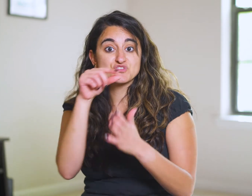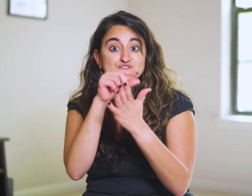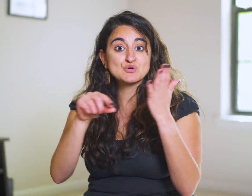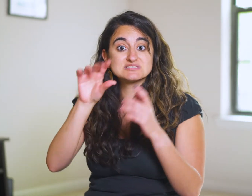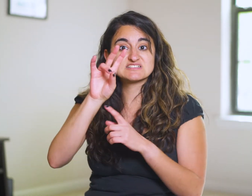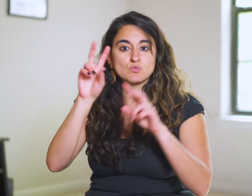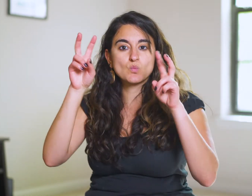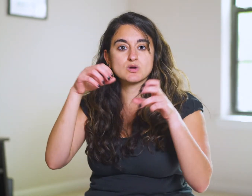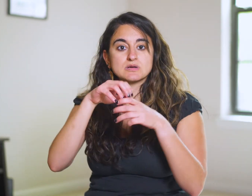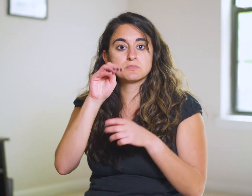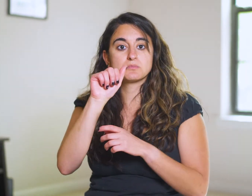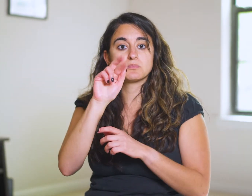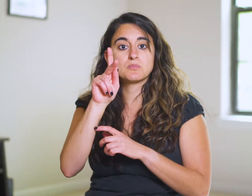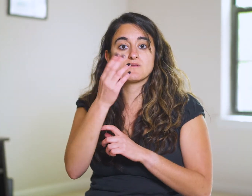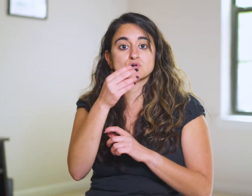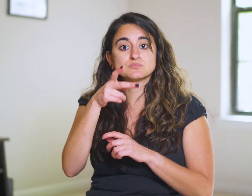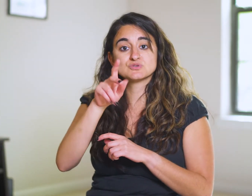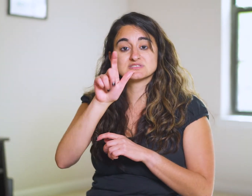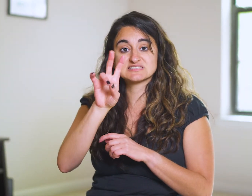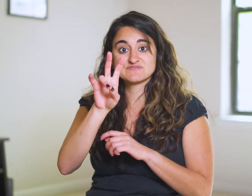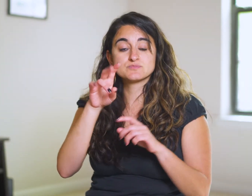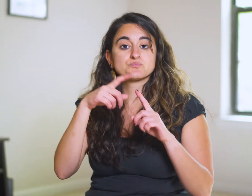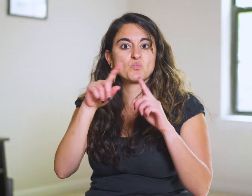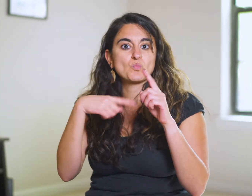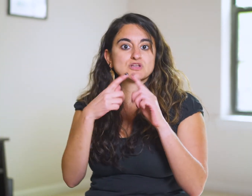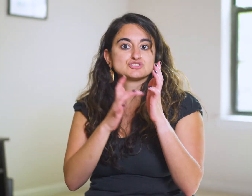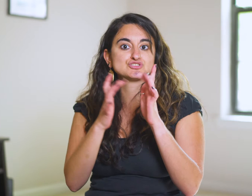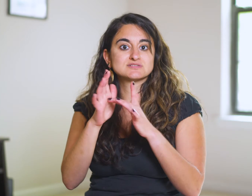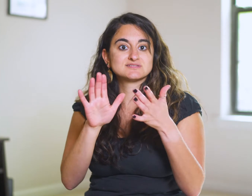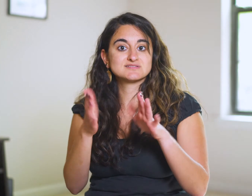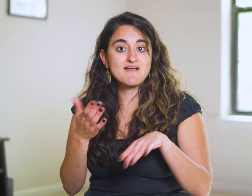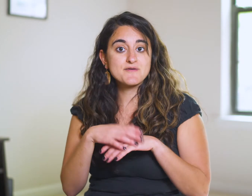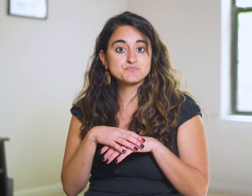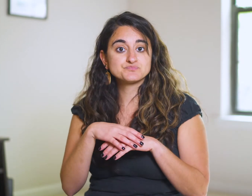Verse 7 is quoted in Mark 14:27 when Jesus dies.